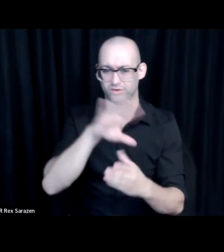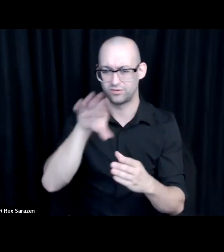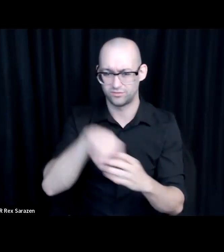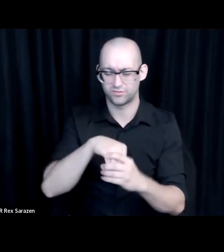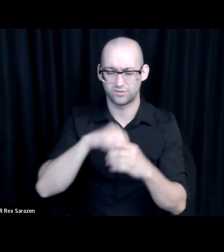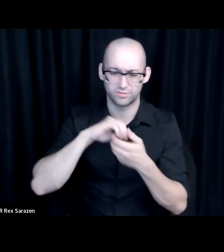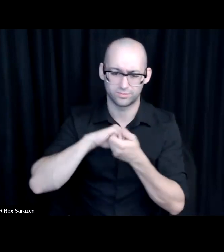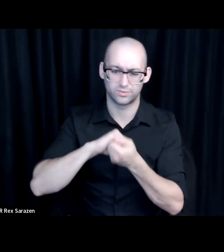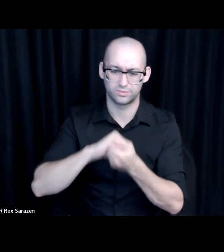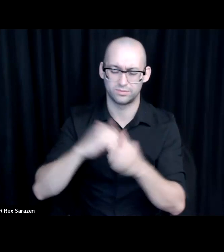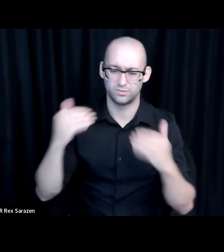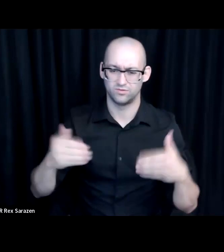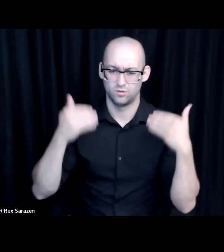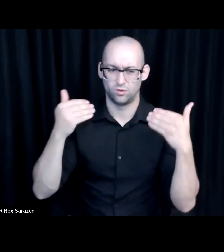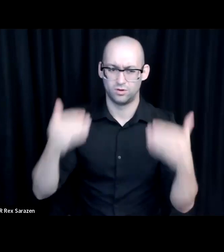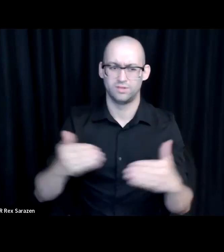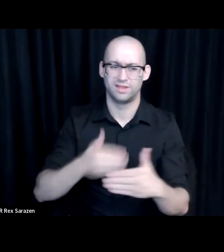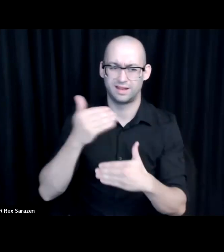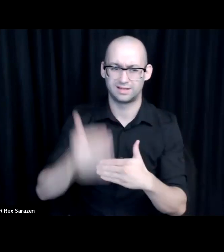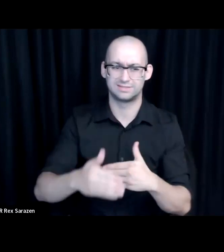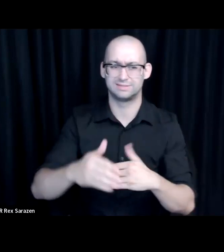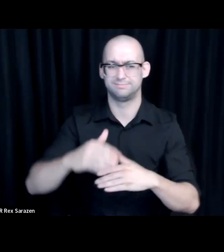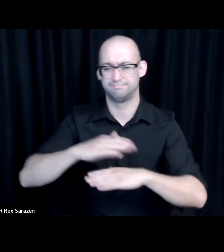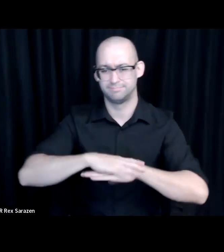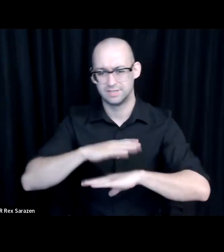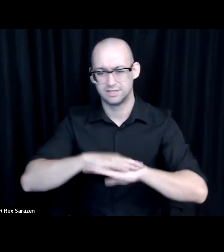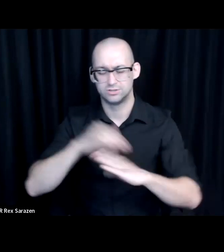in the next stages of these processes, we hope that you'll continue to engage and to let us know